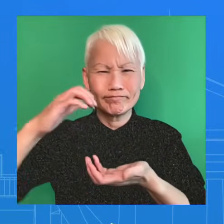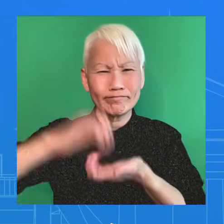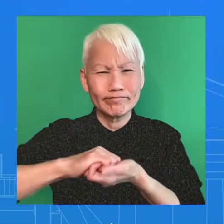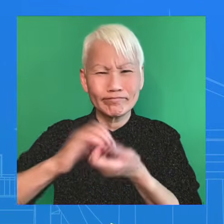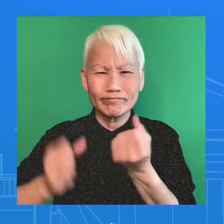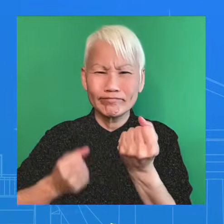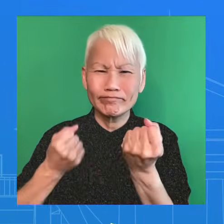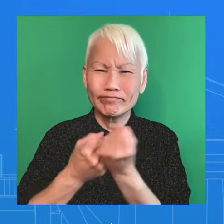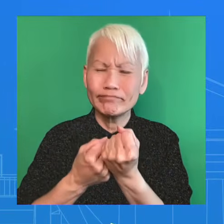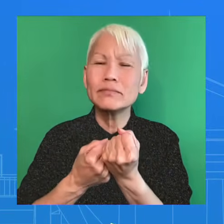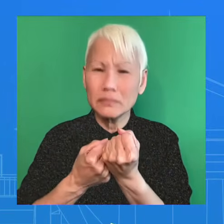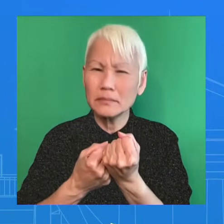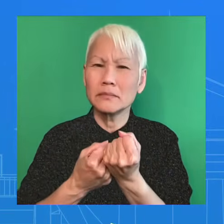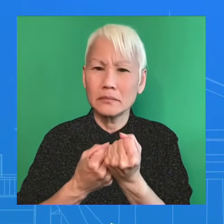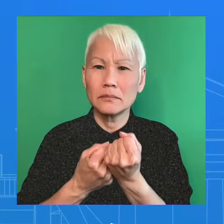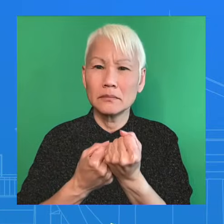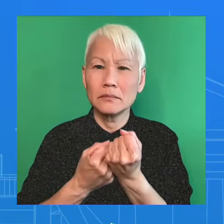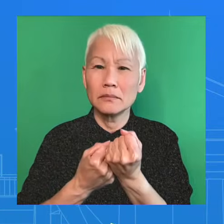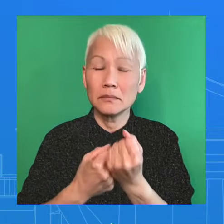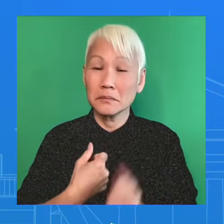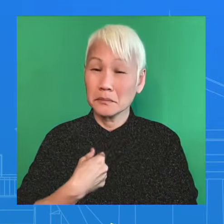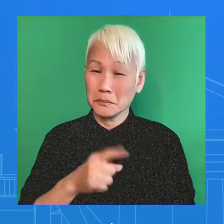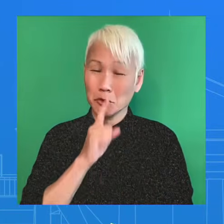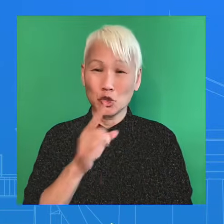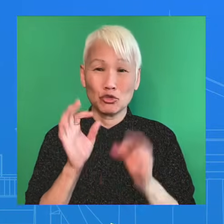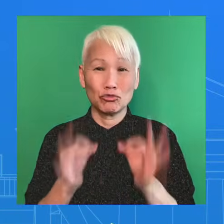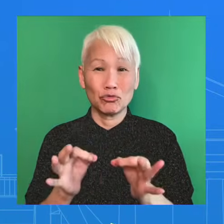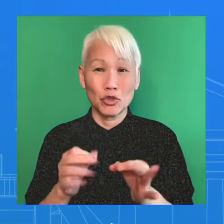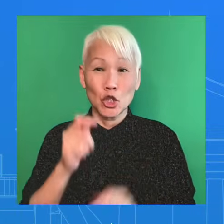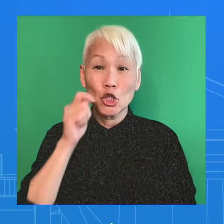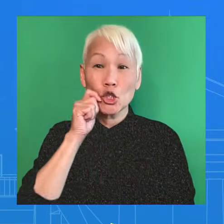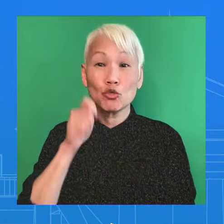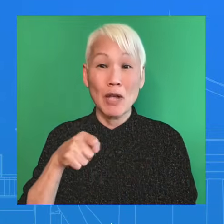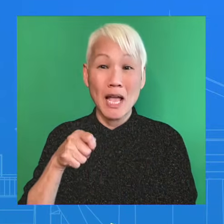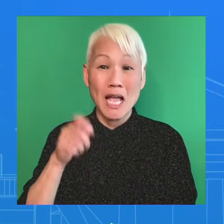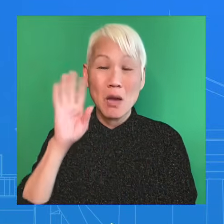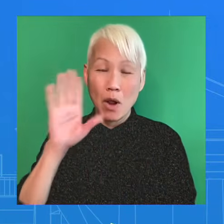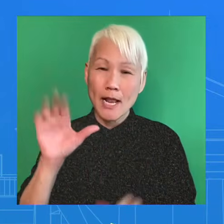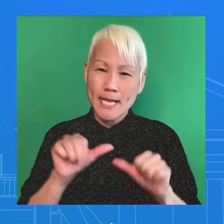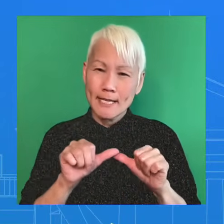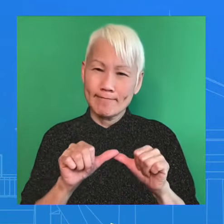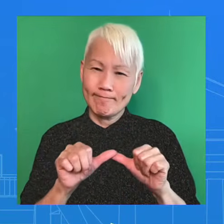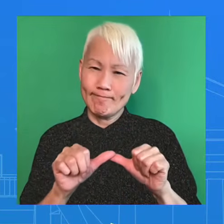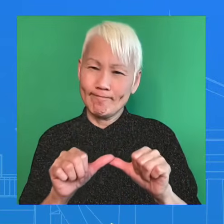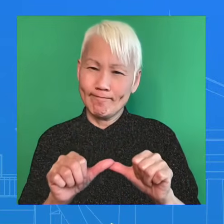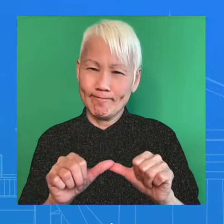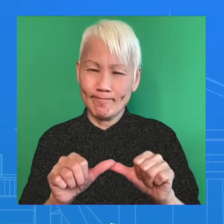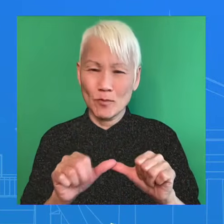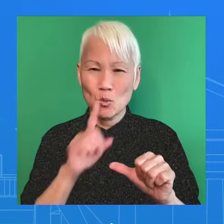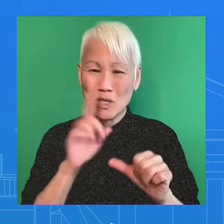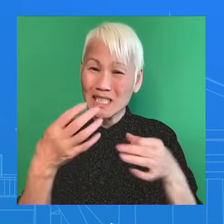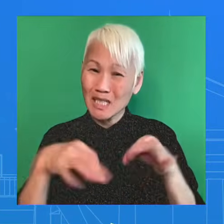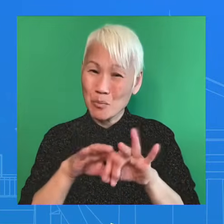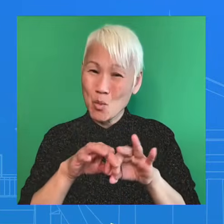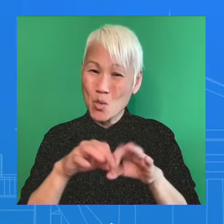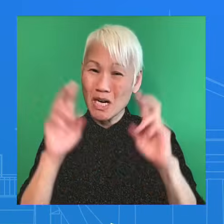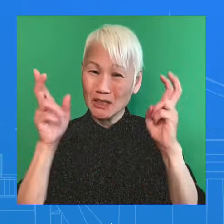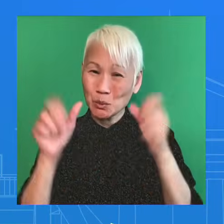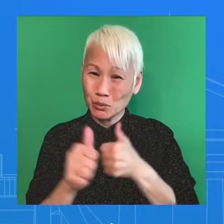will be a prime issue of discussion. And the Brits have been right there, literally at the -- at the fore in terms of --